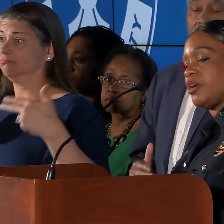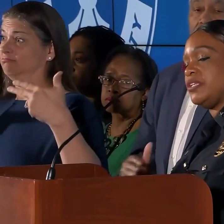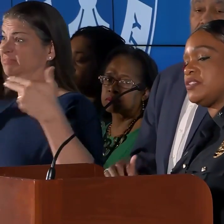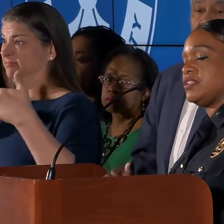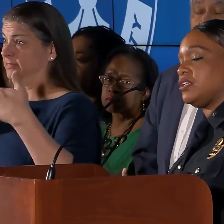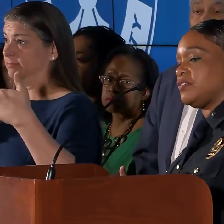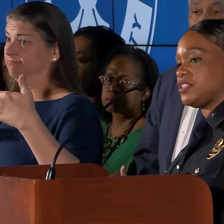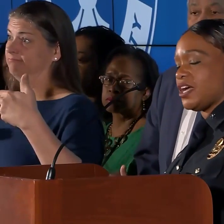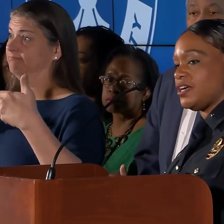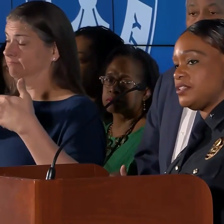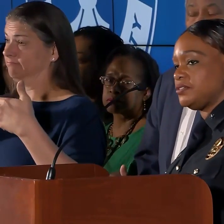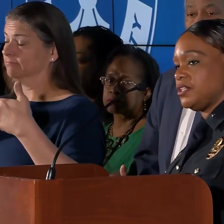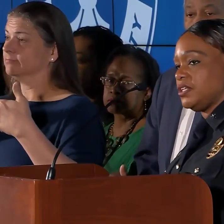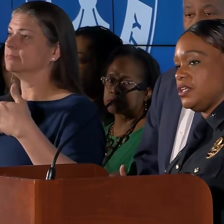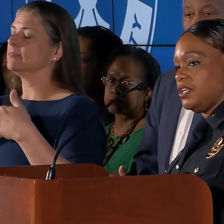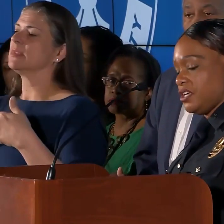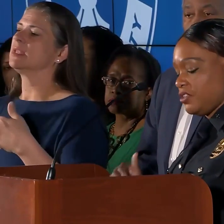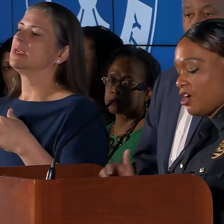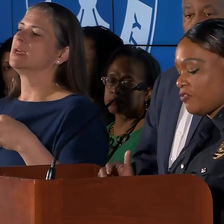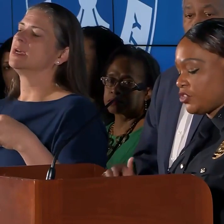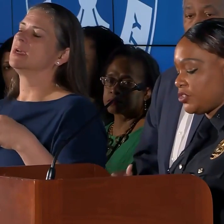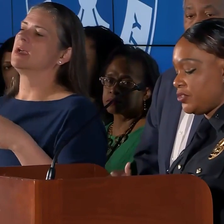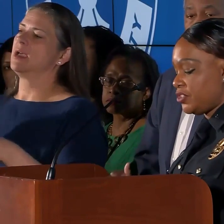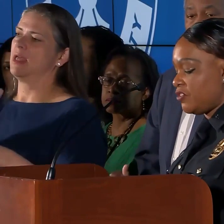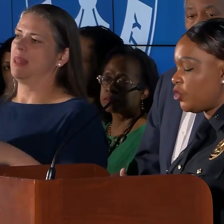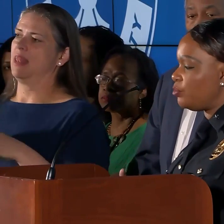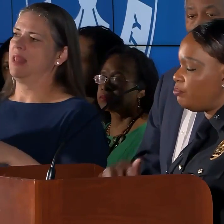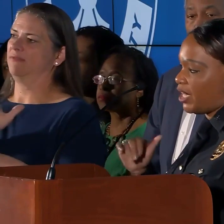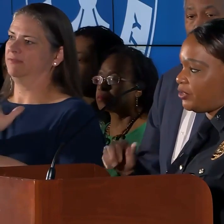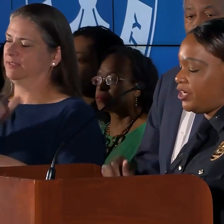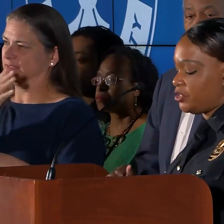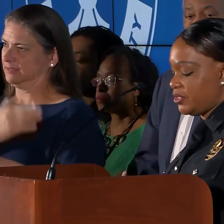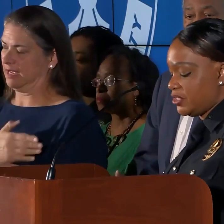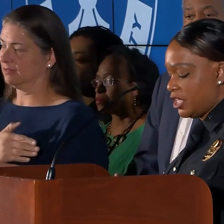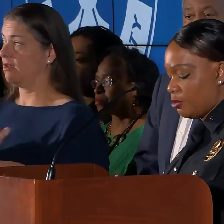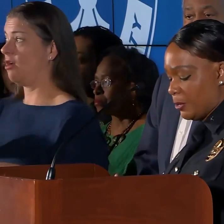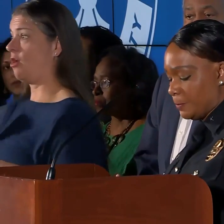grazed to the left side and the other officer suffered minor injuries to the elbow.